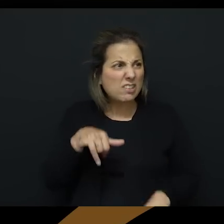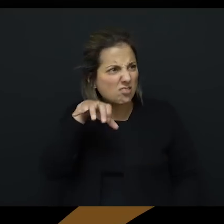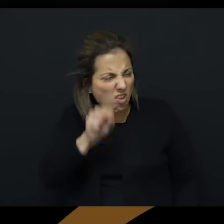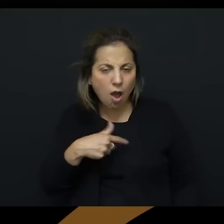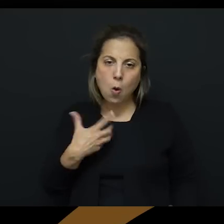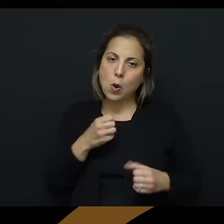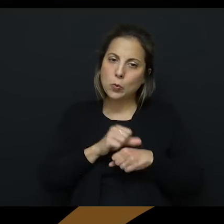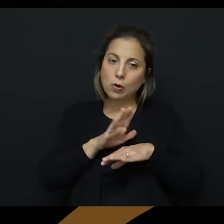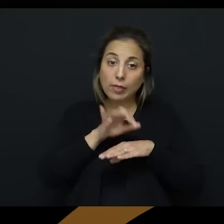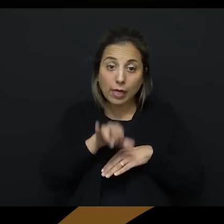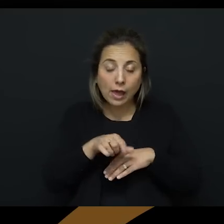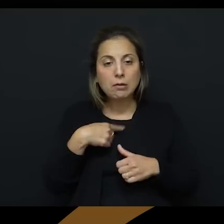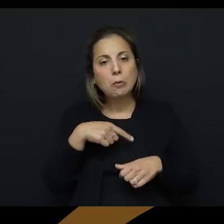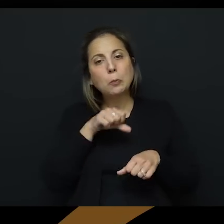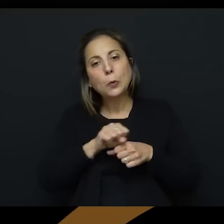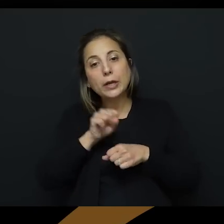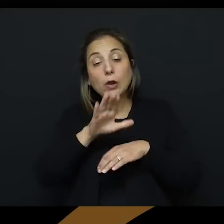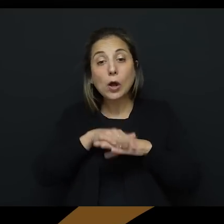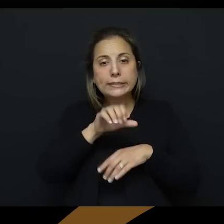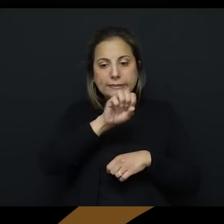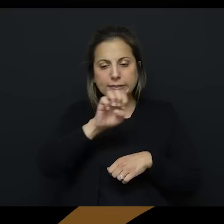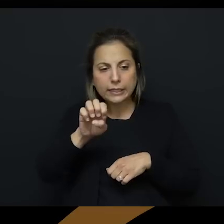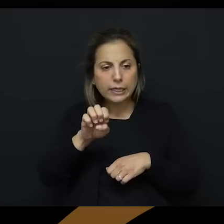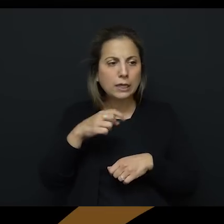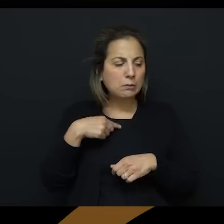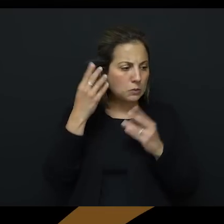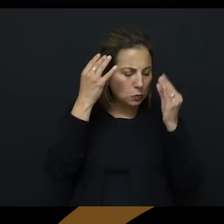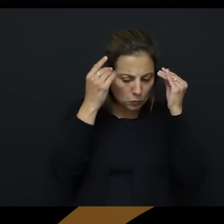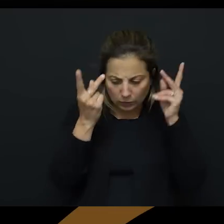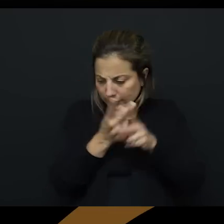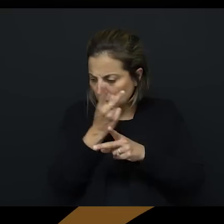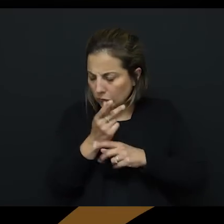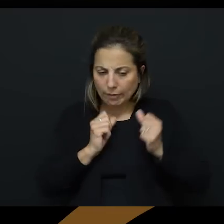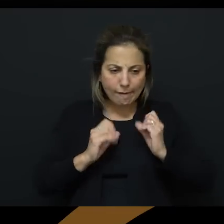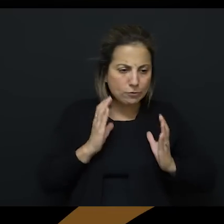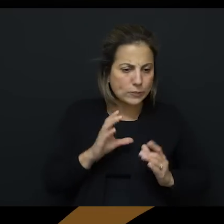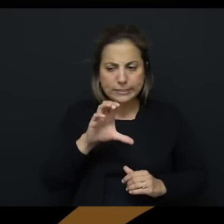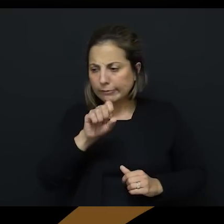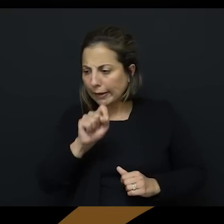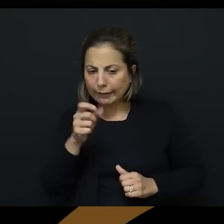And I was working on “See” and, and they started thinking about the casting process.